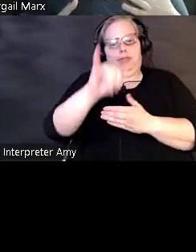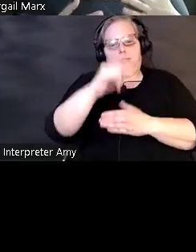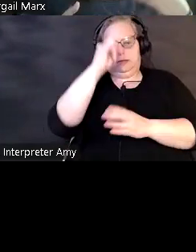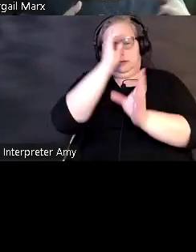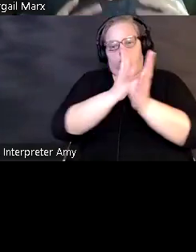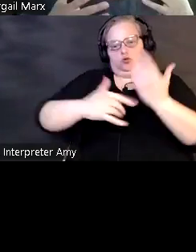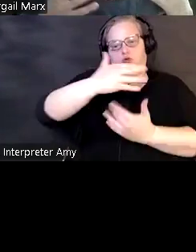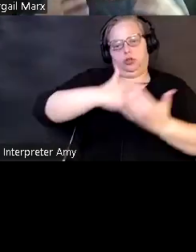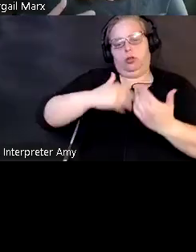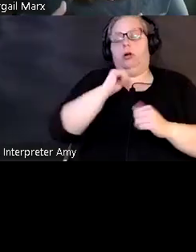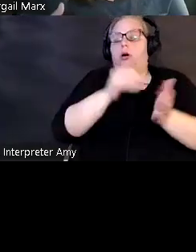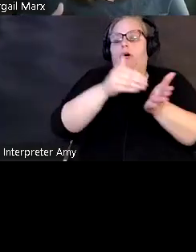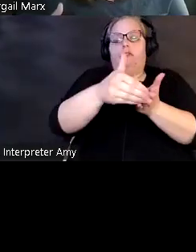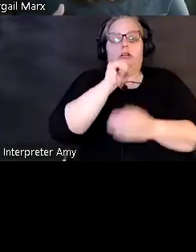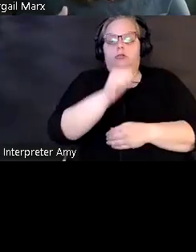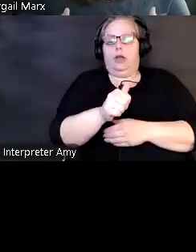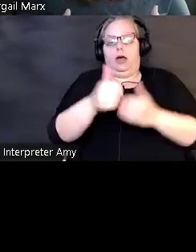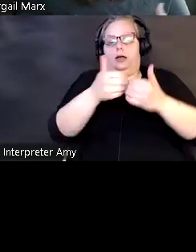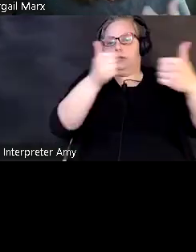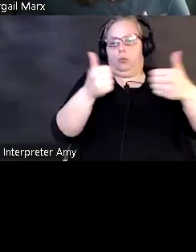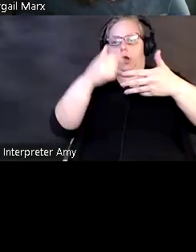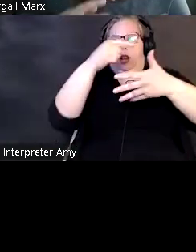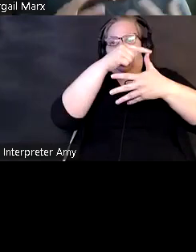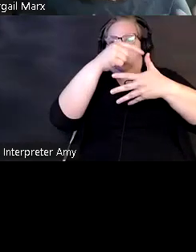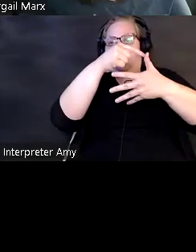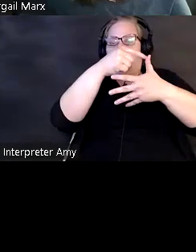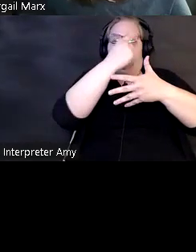working on any of these in isolation. So frequently when you're working with